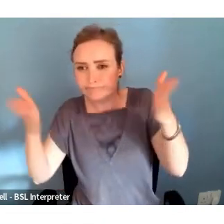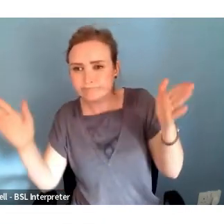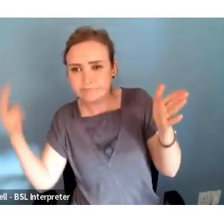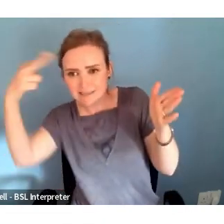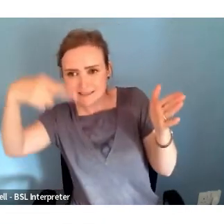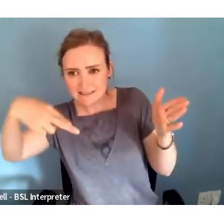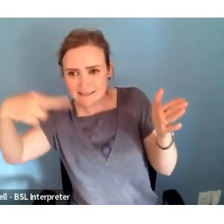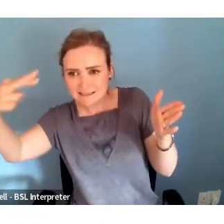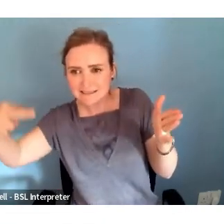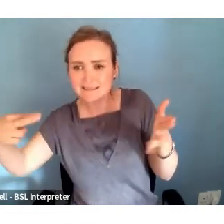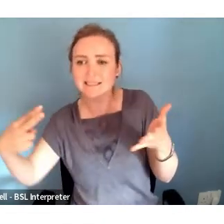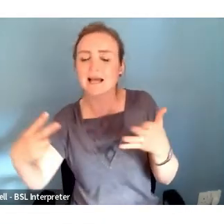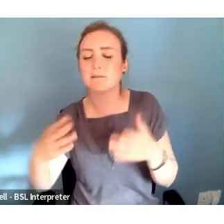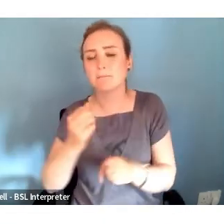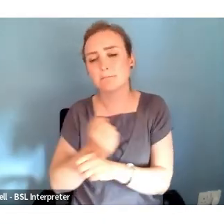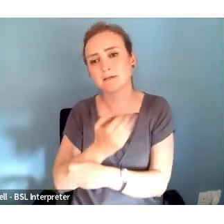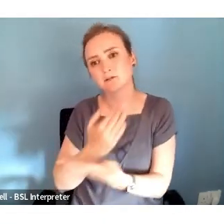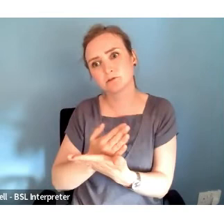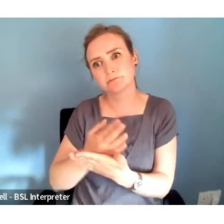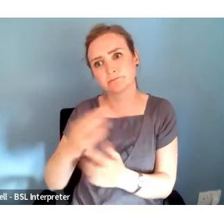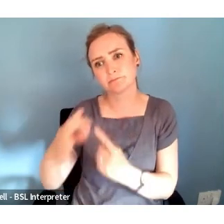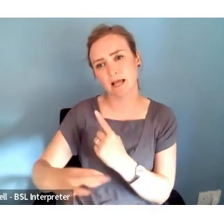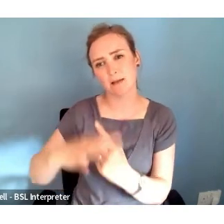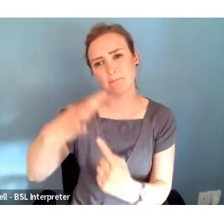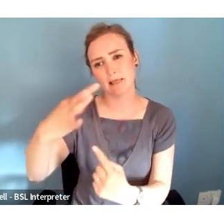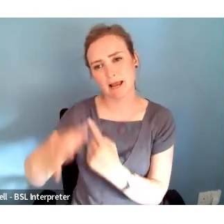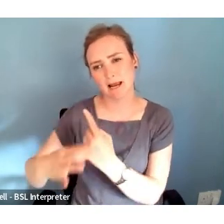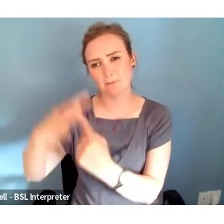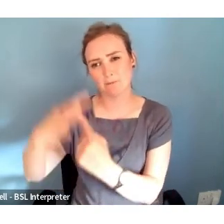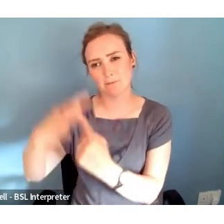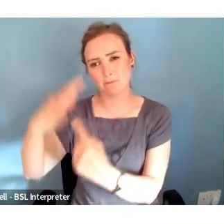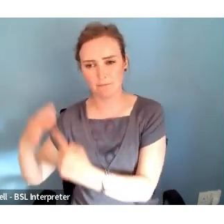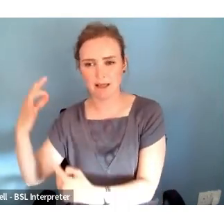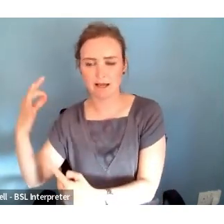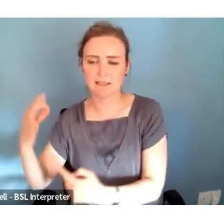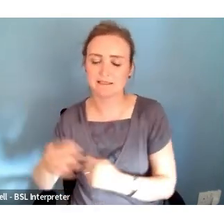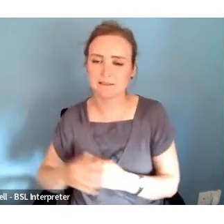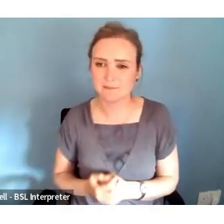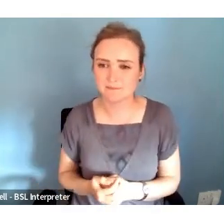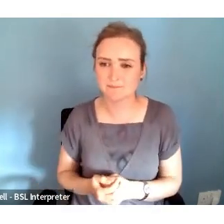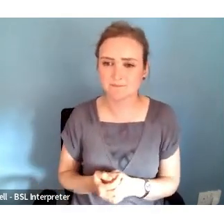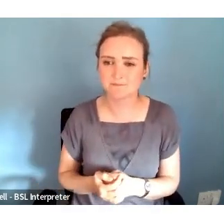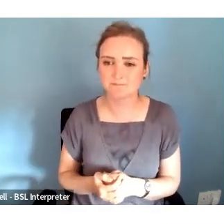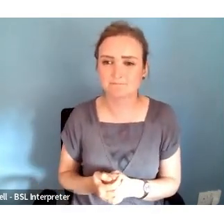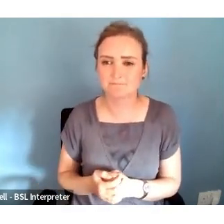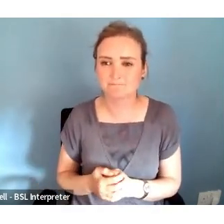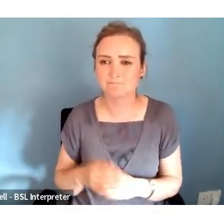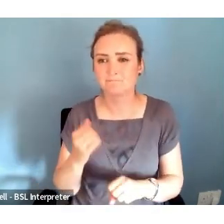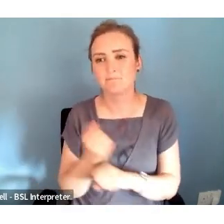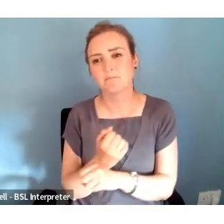spend some time with the hiring managers as well, to make sure we have really thought